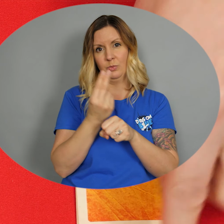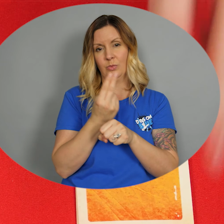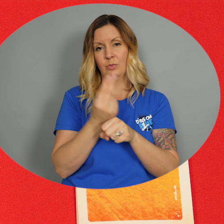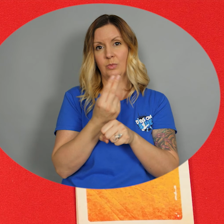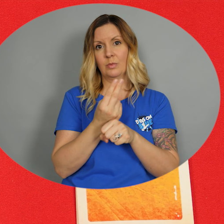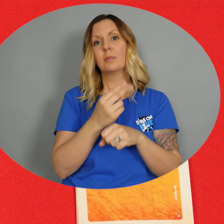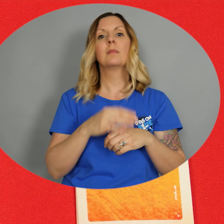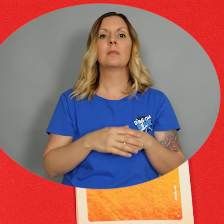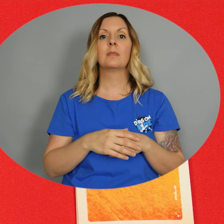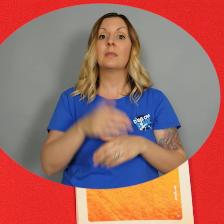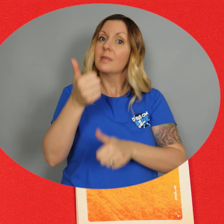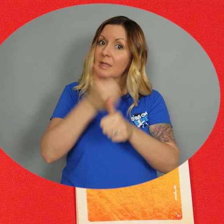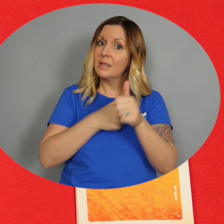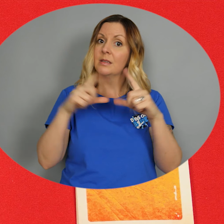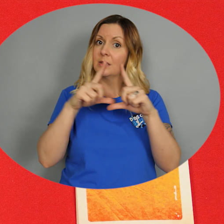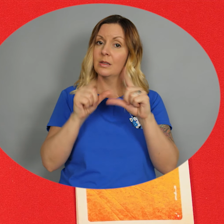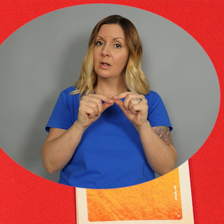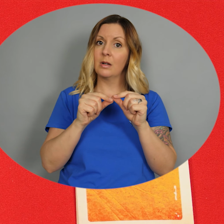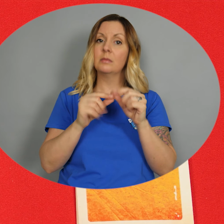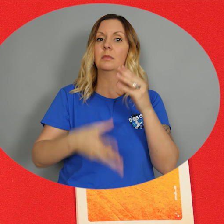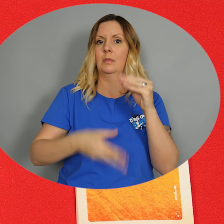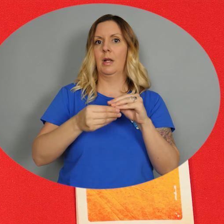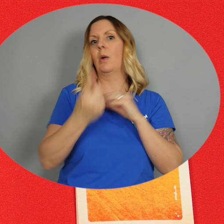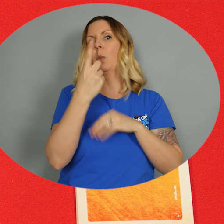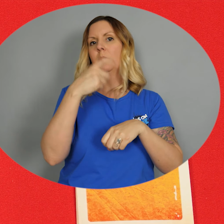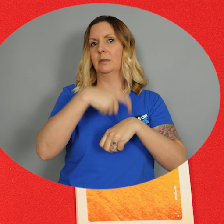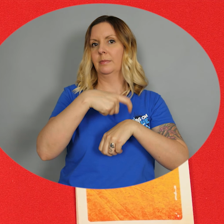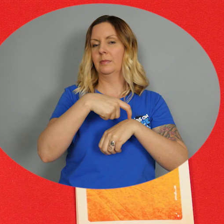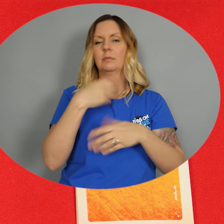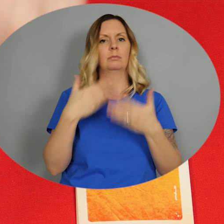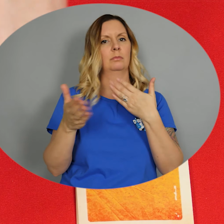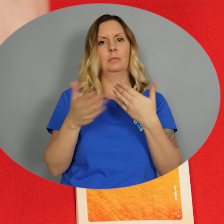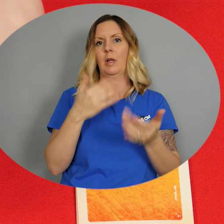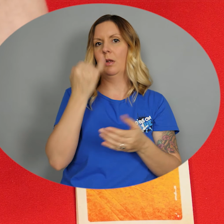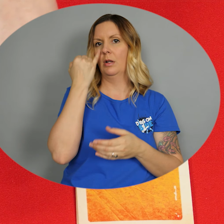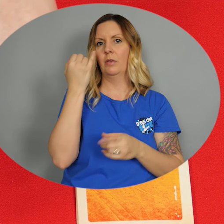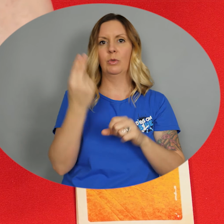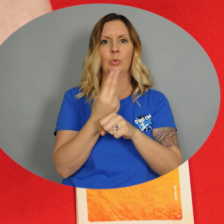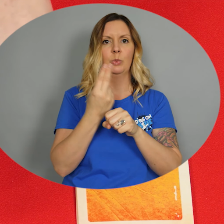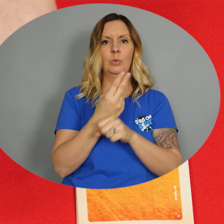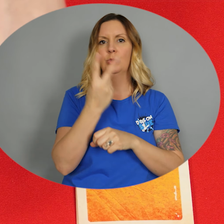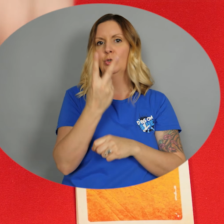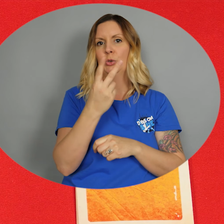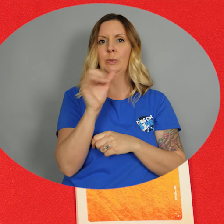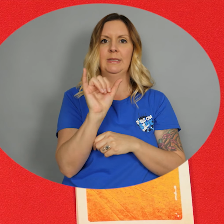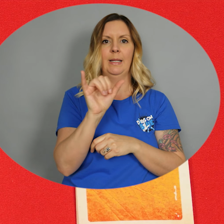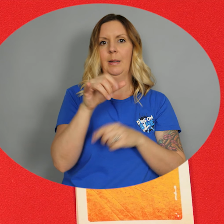have used. Just note you count each card only once, even if it counted as a double letter.